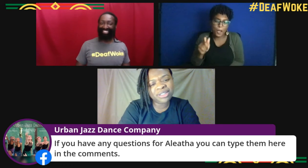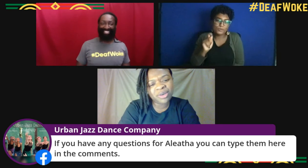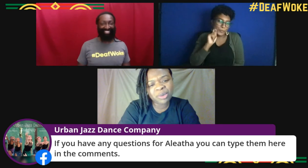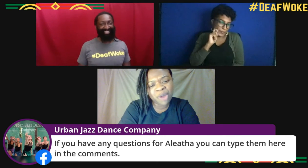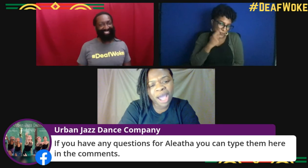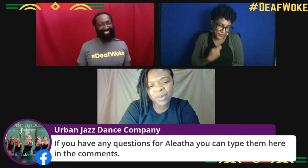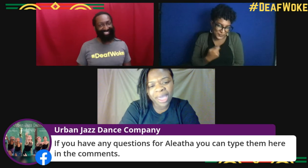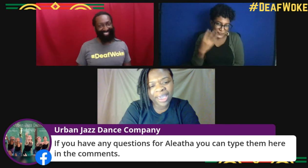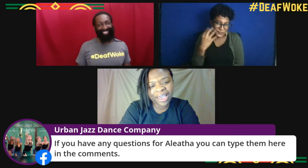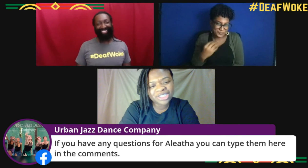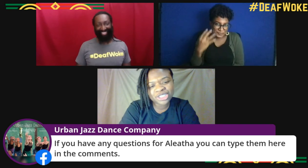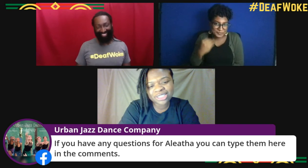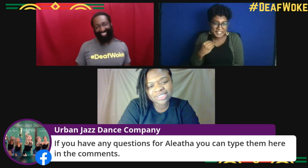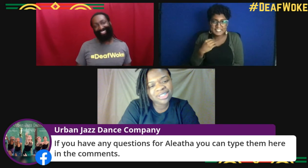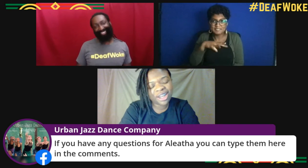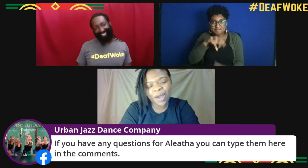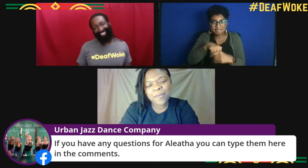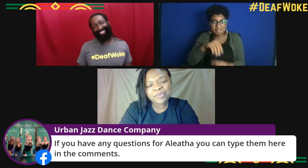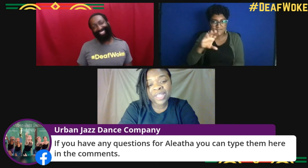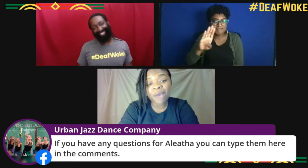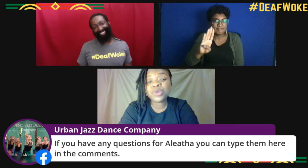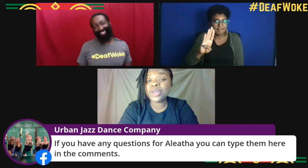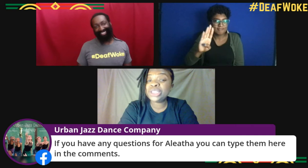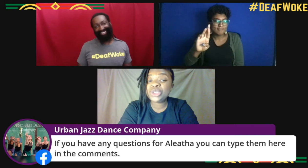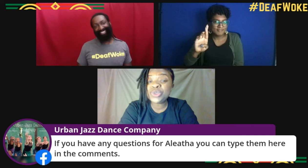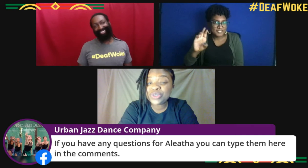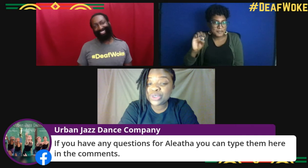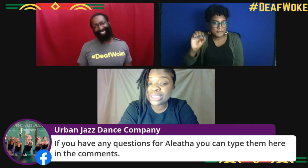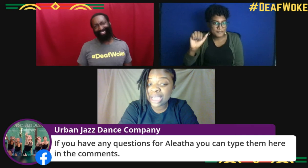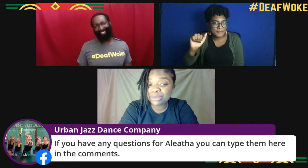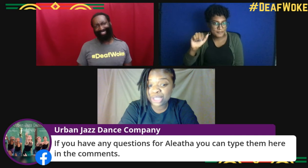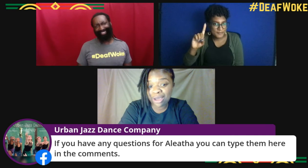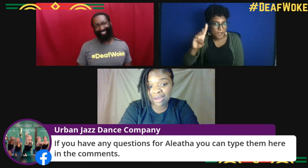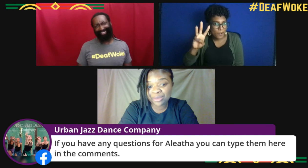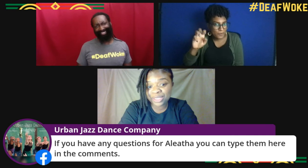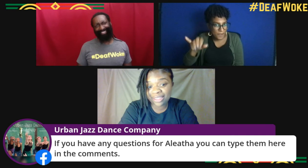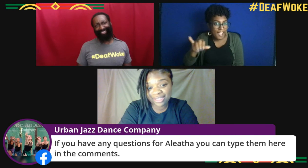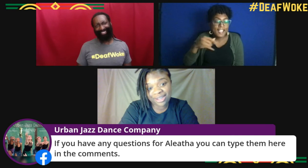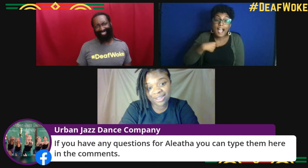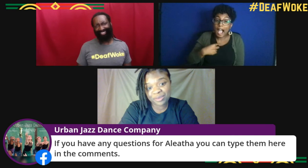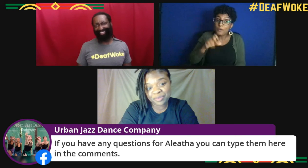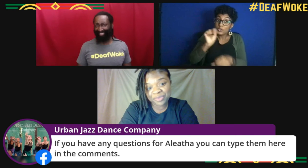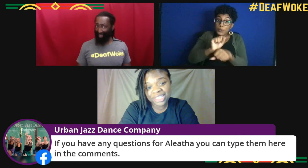to be on Broadway and just, you know, I was working two full-time jobs at the time.